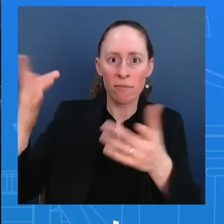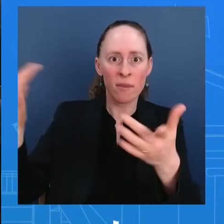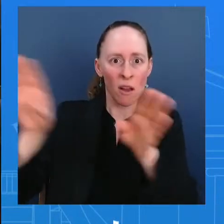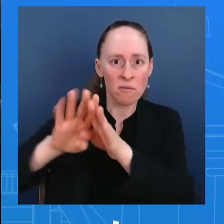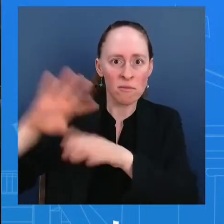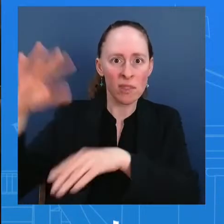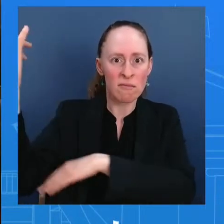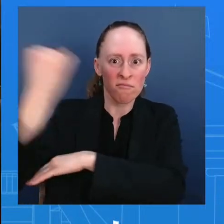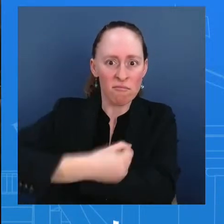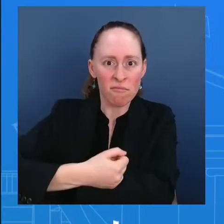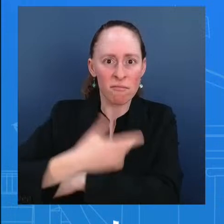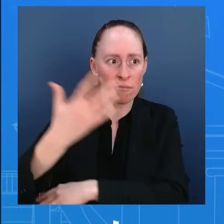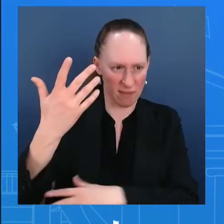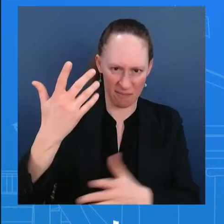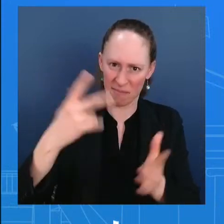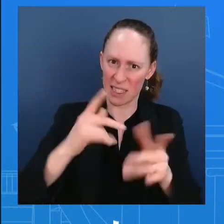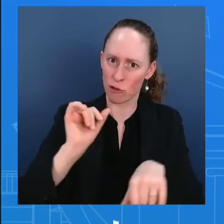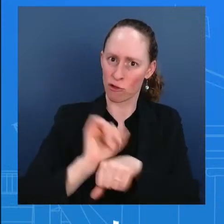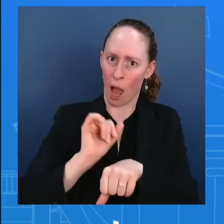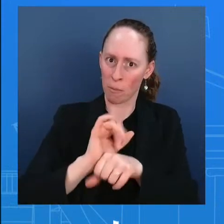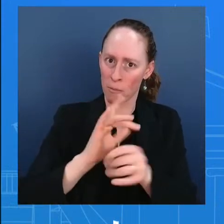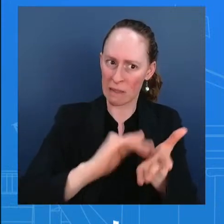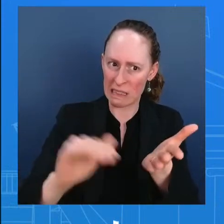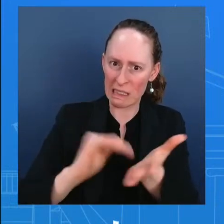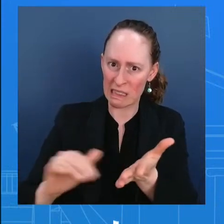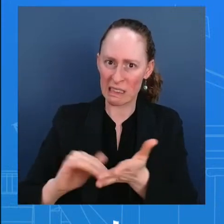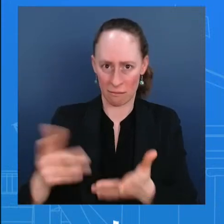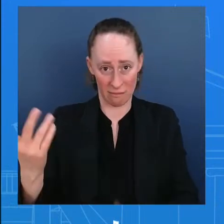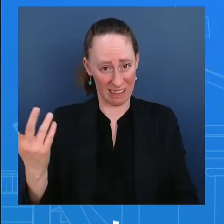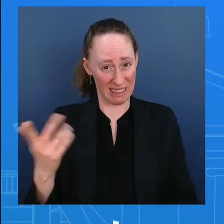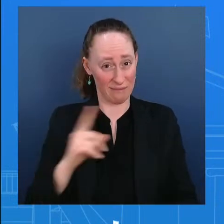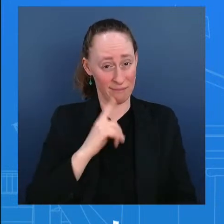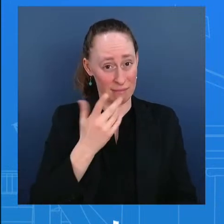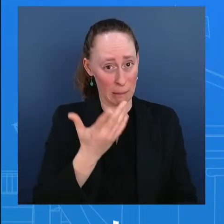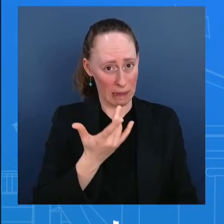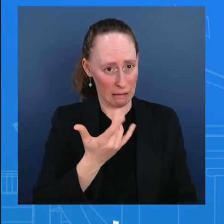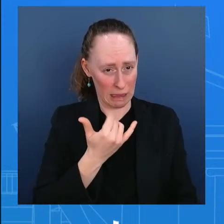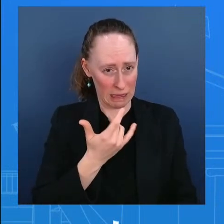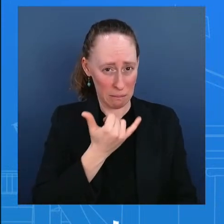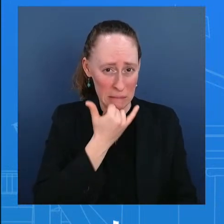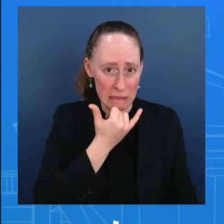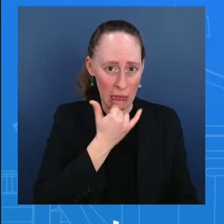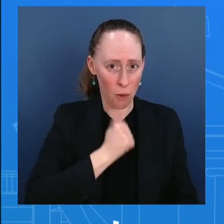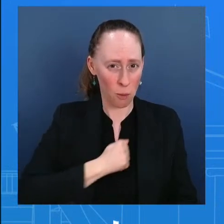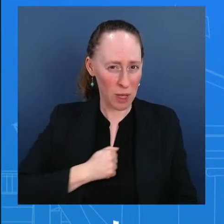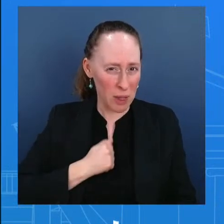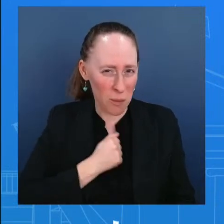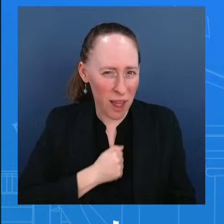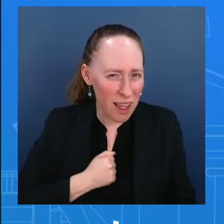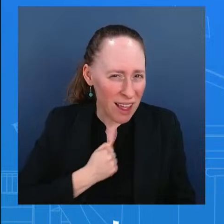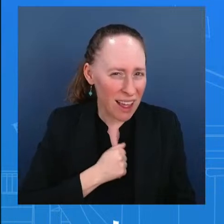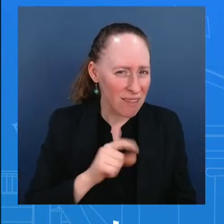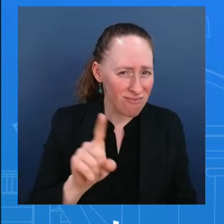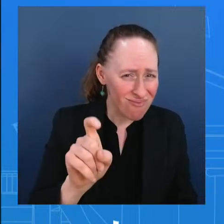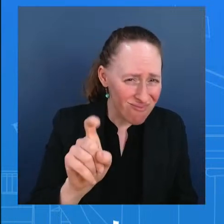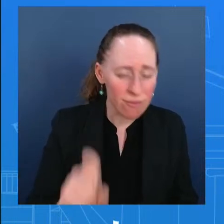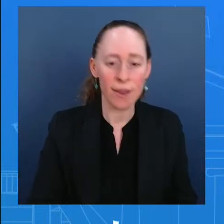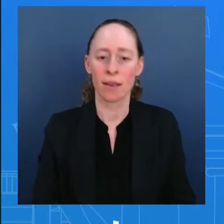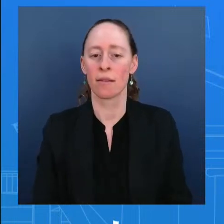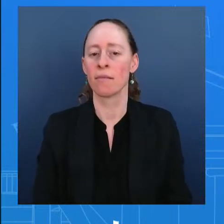Ms. Jean-Pierre: I -- I mean, that’s a -- that’s a hypothetical. I’m not going to get into hypotheticals. What I can say is the president has taken strong actions over the last four years.